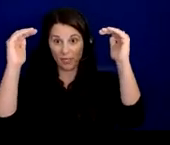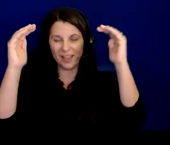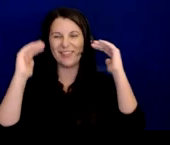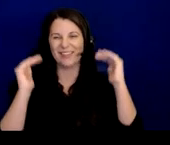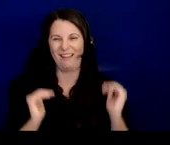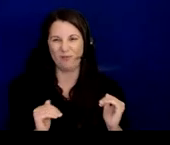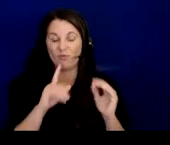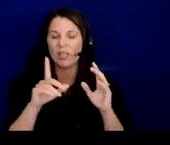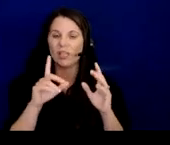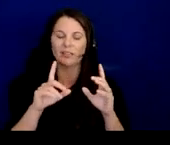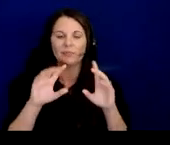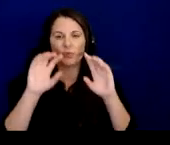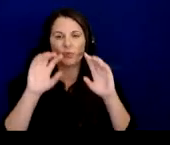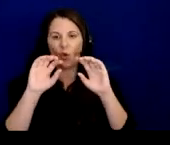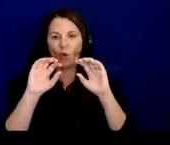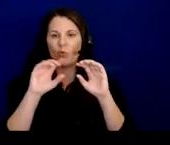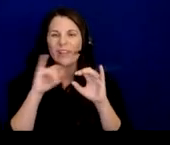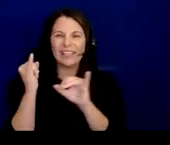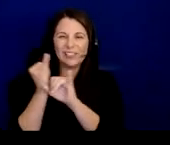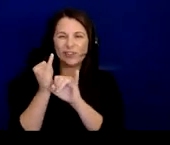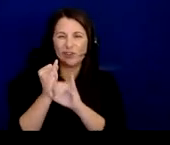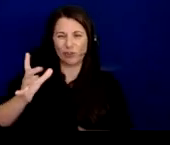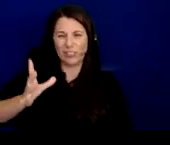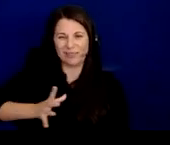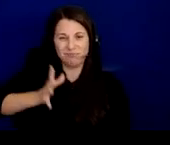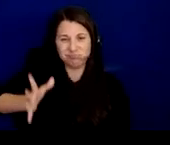And I don't know that young people were into that. Right?